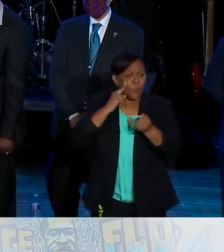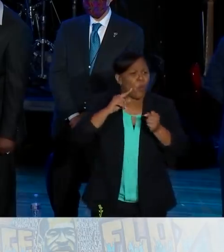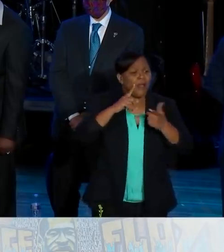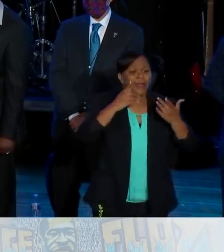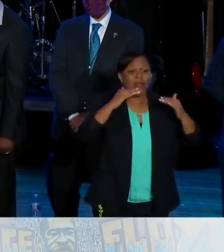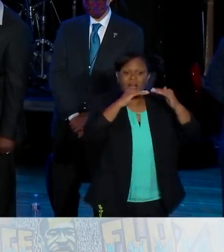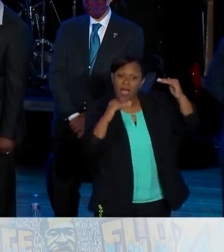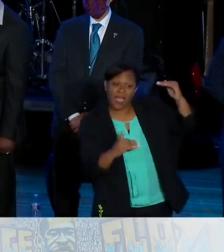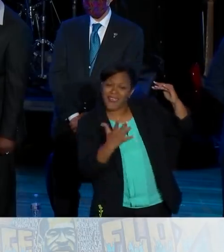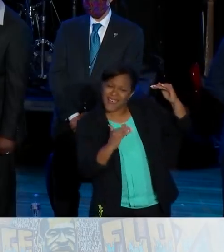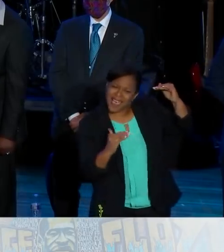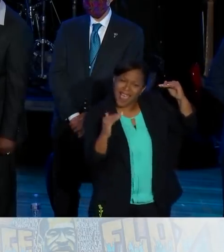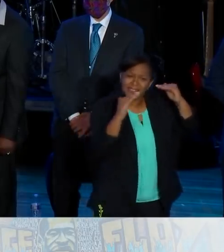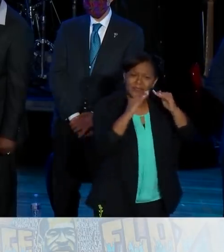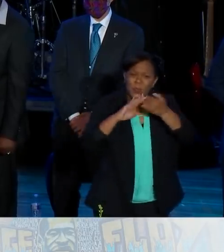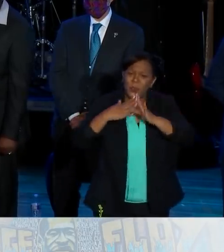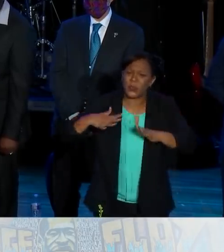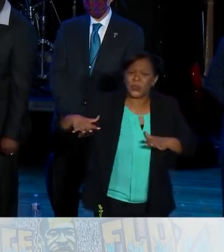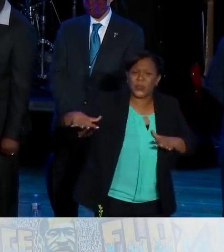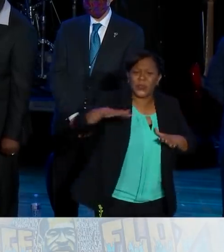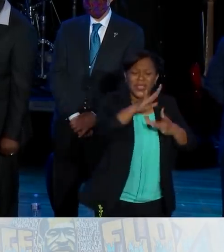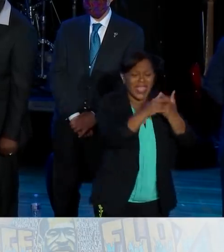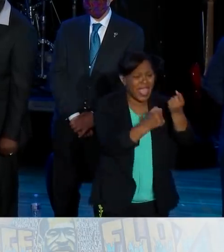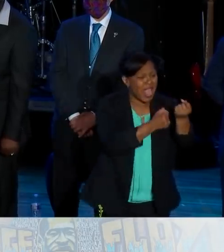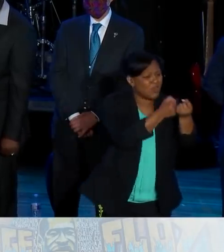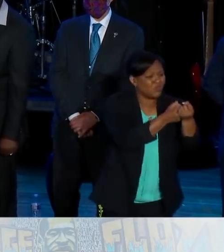HE TOOK RESPONSIBILITY. HE WOULD STAND UP FOR ANY INJUSTICE EVERYWHERE.